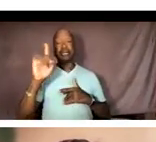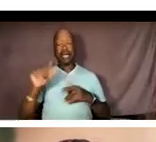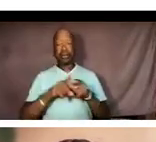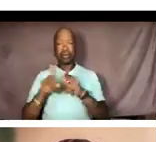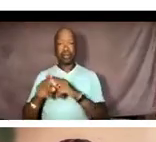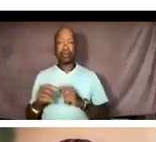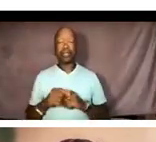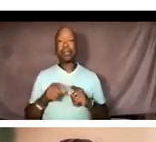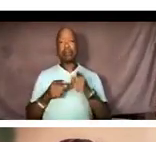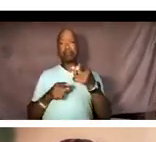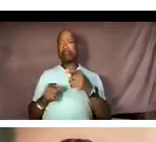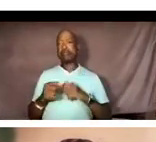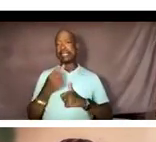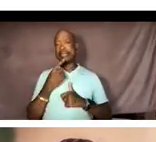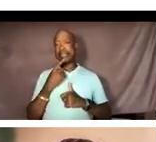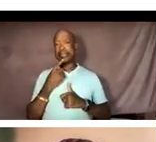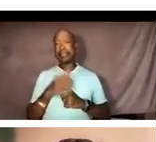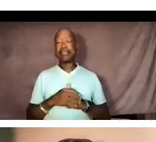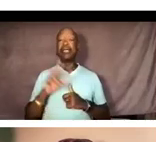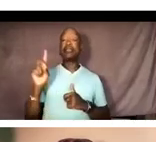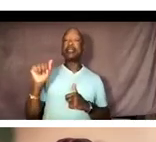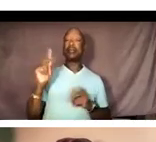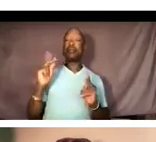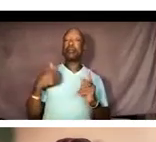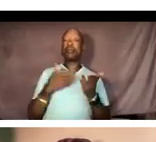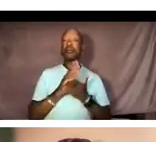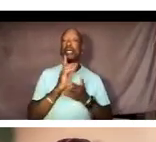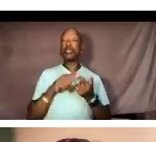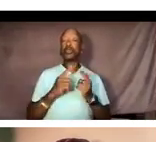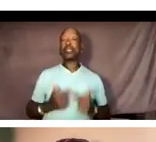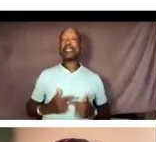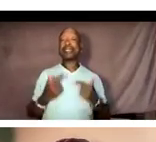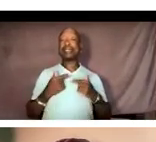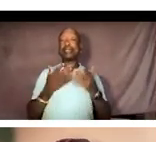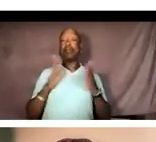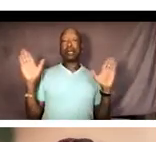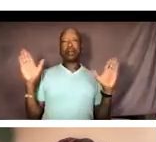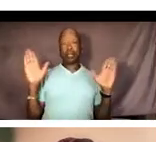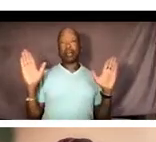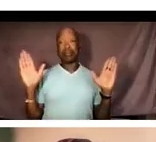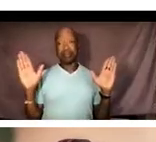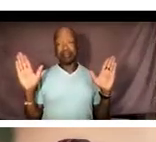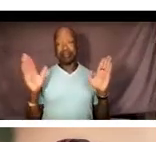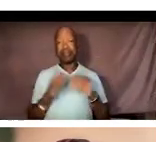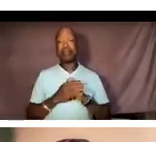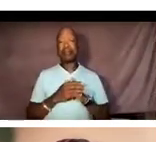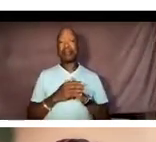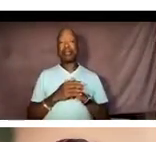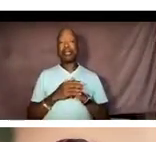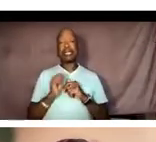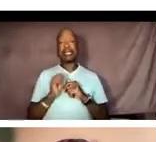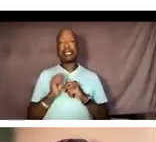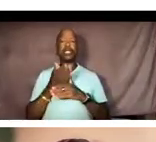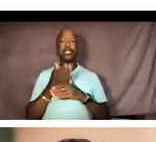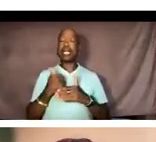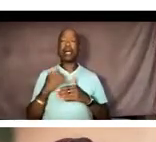says disabled people have the right to exist in public and yeah we shared our testimony and so we